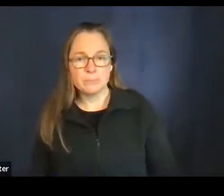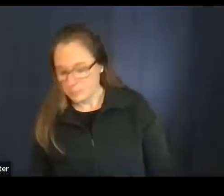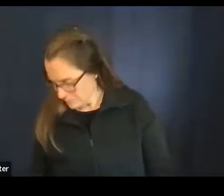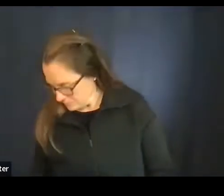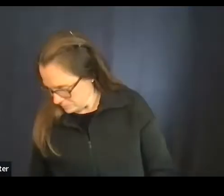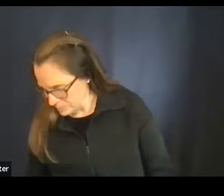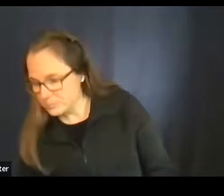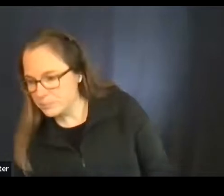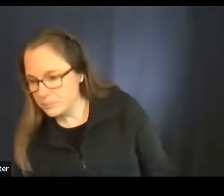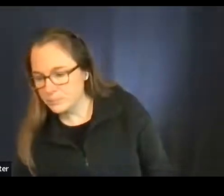[Off camera speaker]